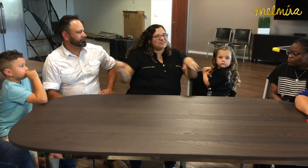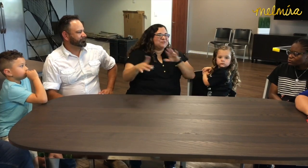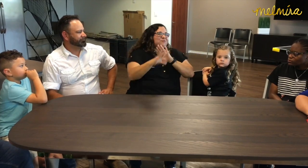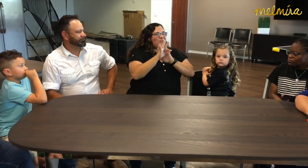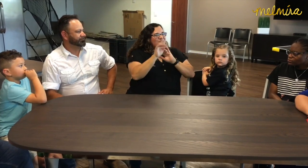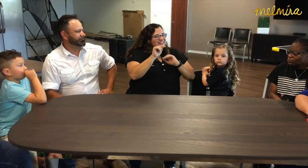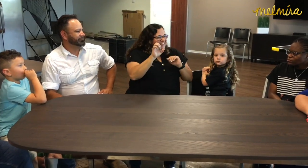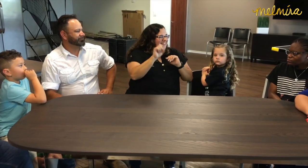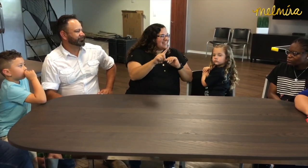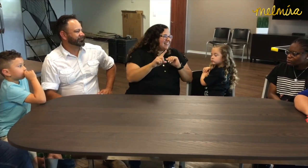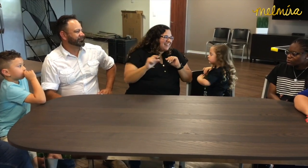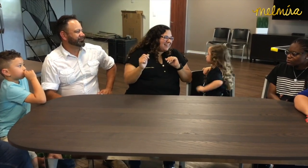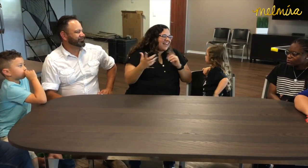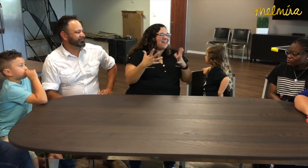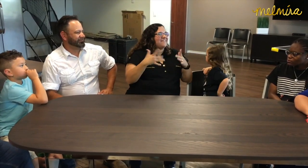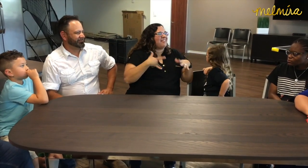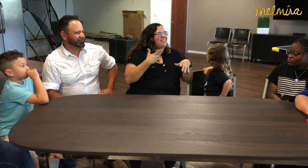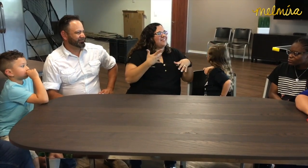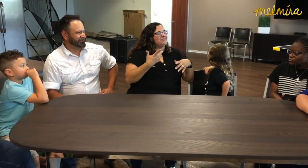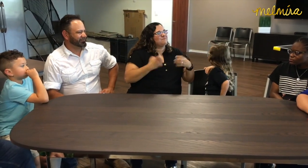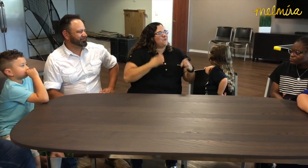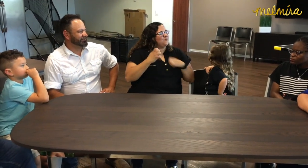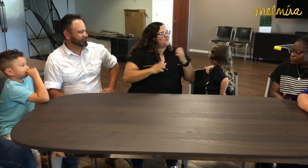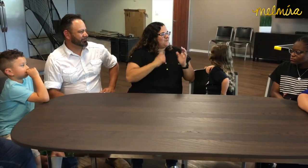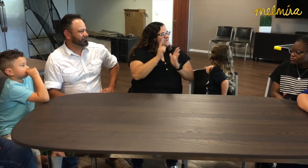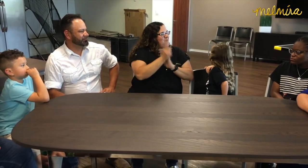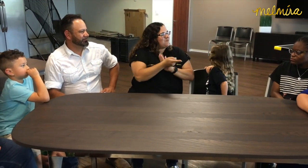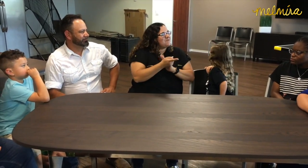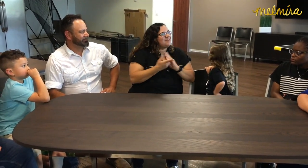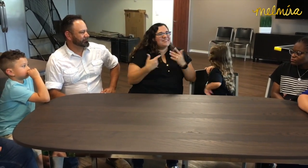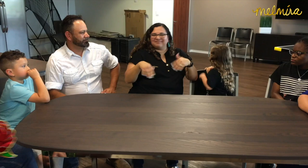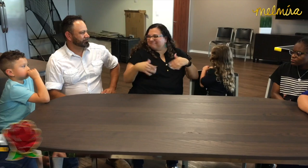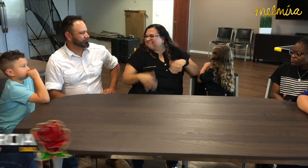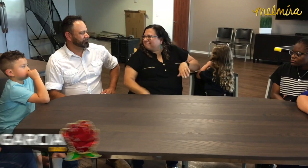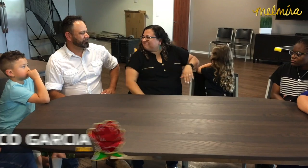he chose to go to TSD. It was an emotional moment.